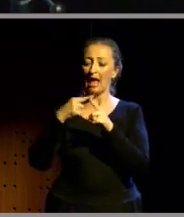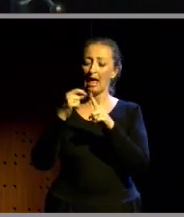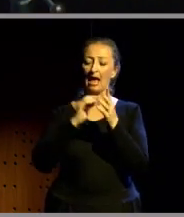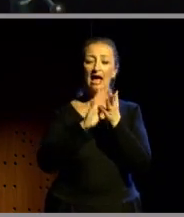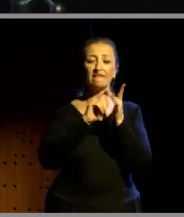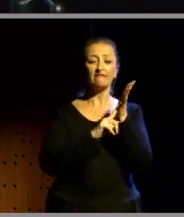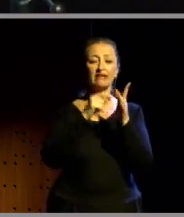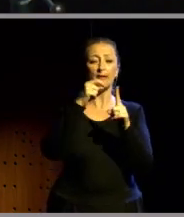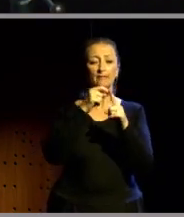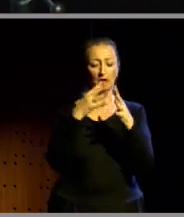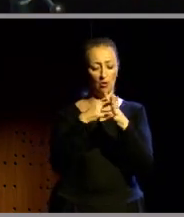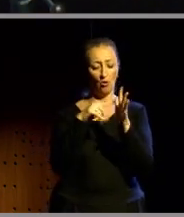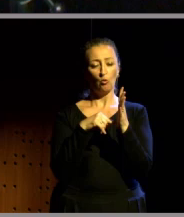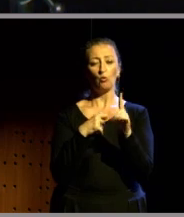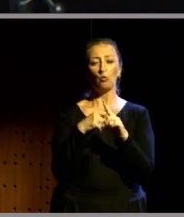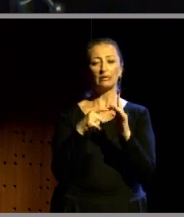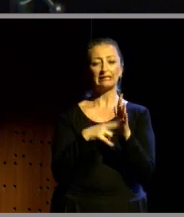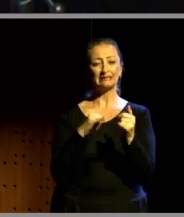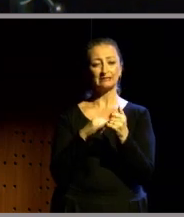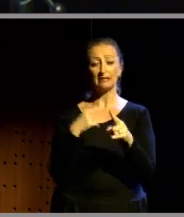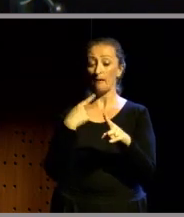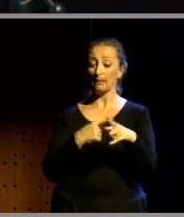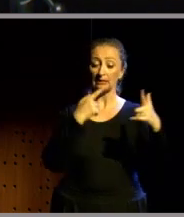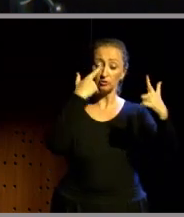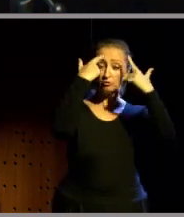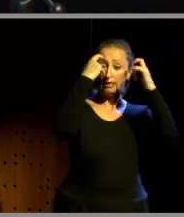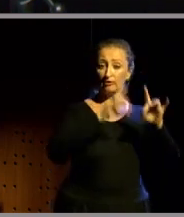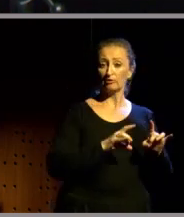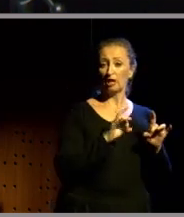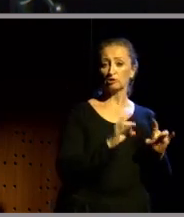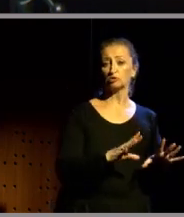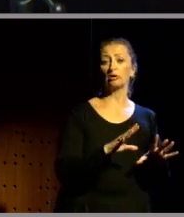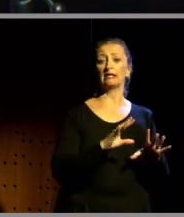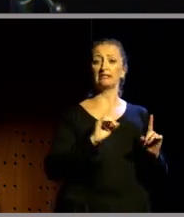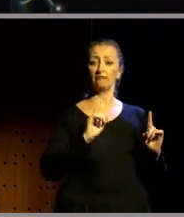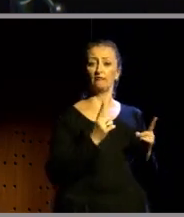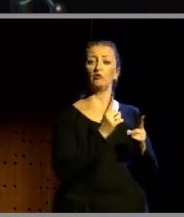and Creative Australia's First Nations Arts and Cultural Strategy panel chair,